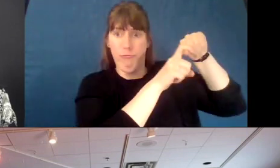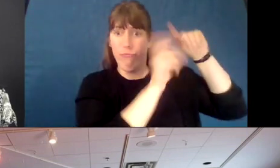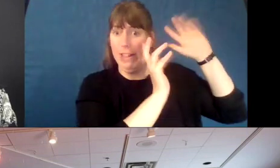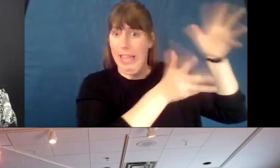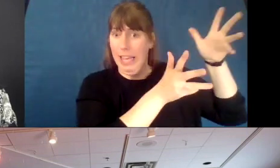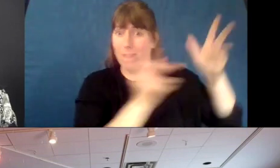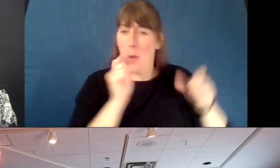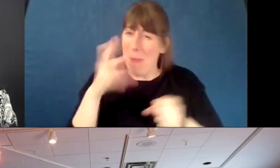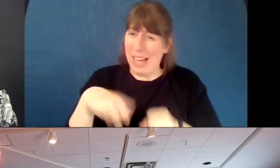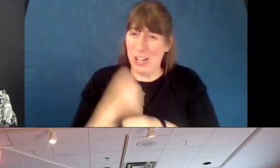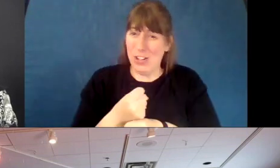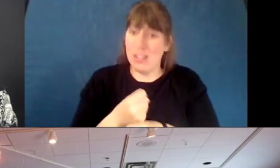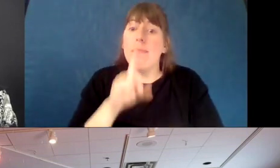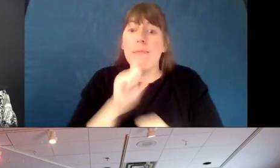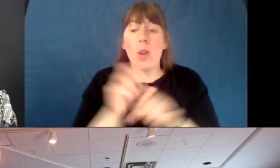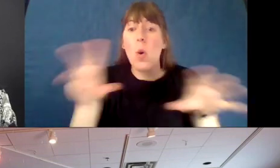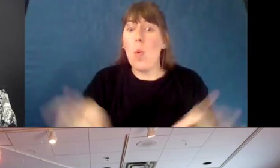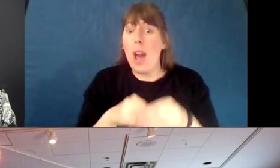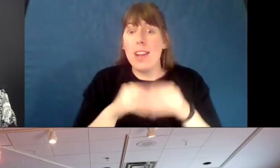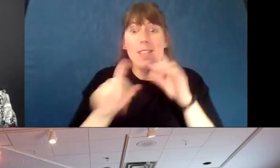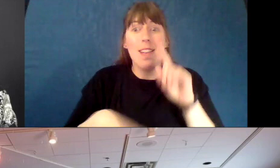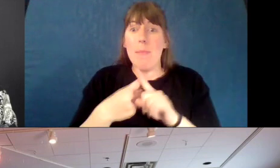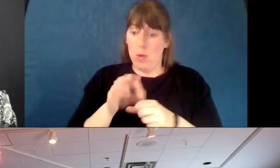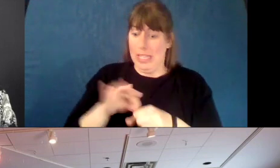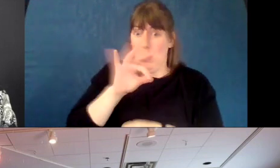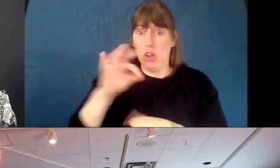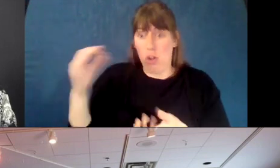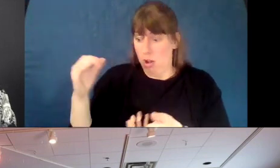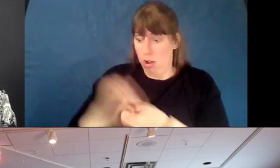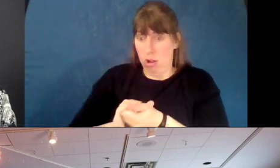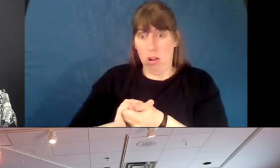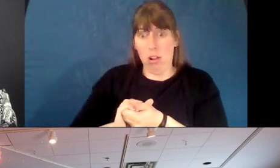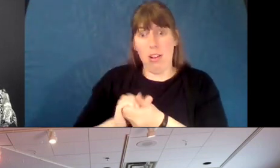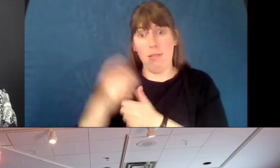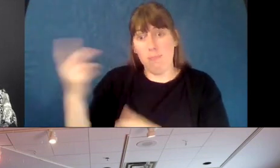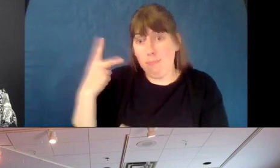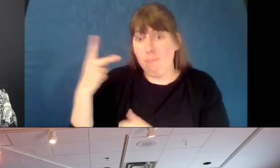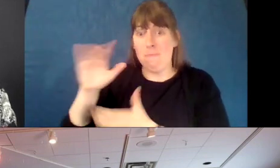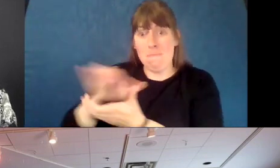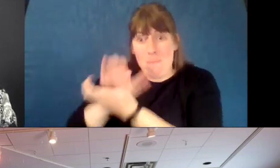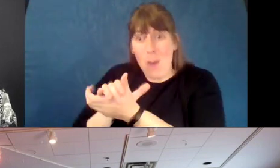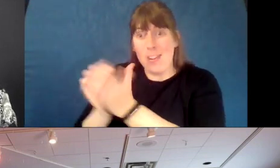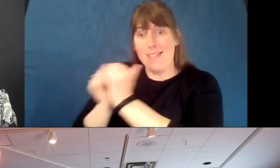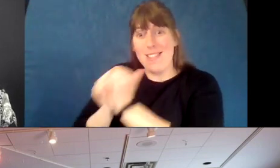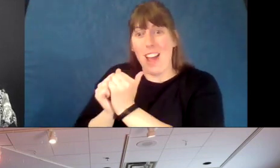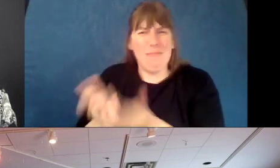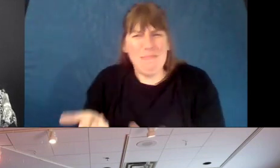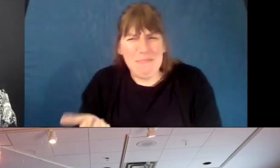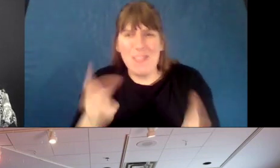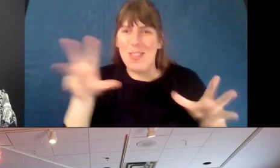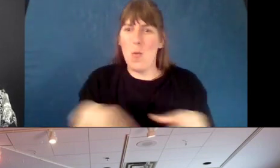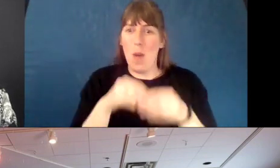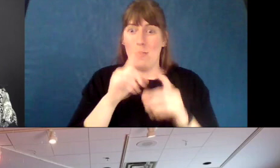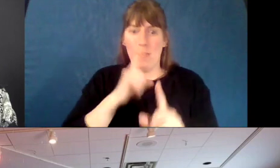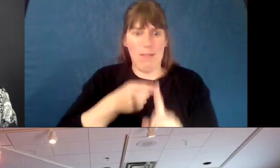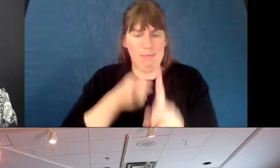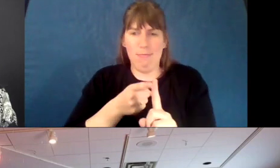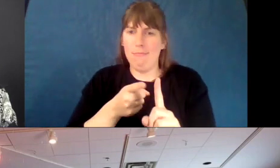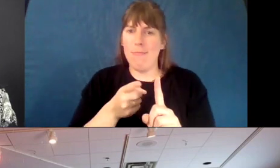it's not really about the spiritual union between two people, it's really about doing it for other